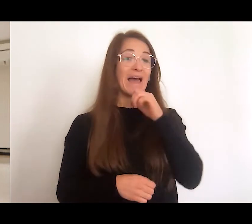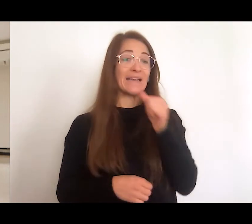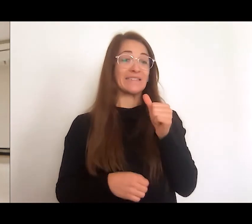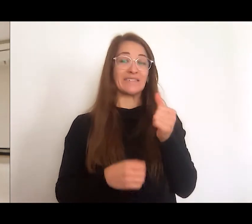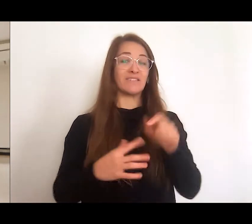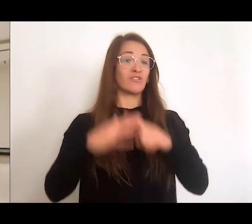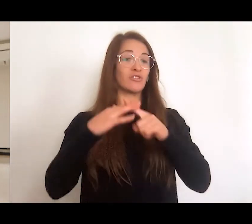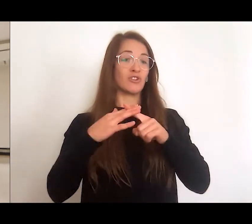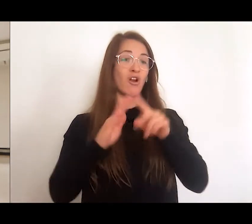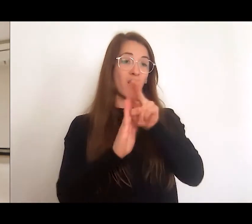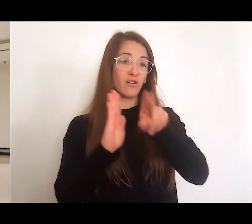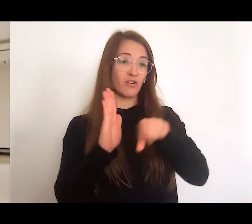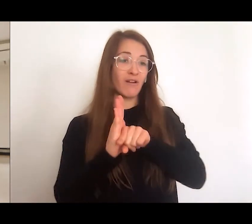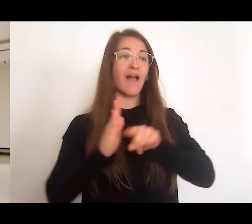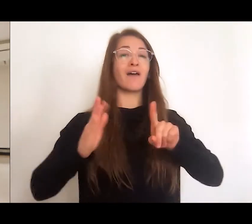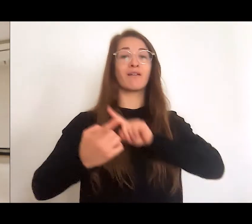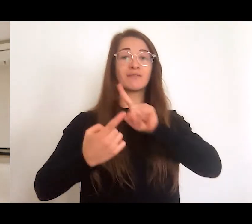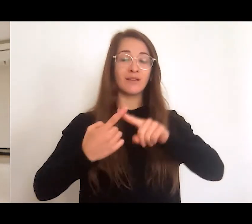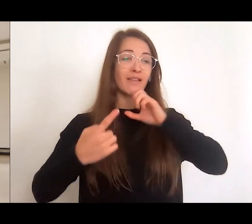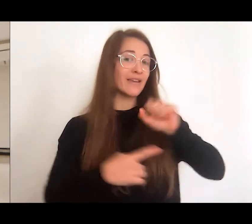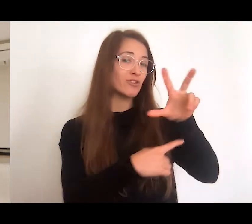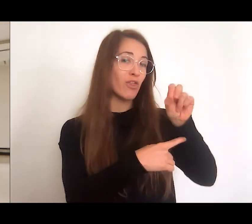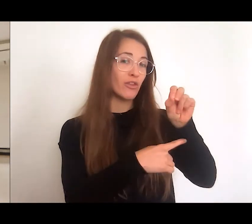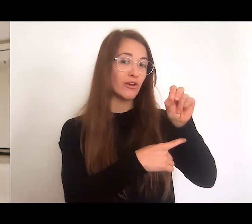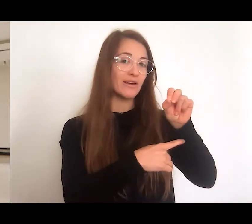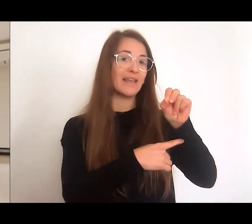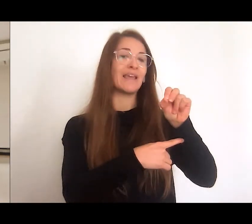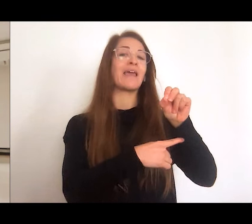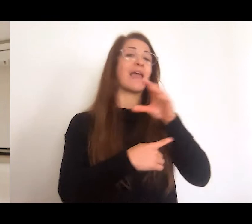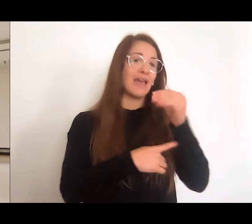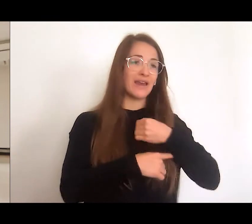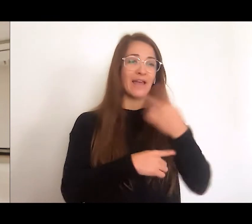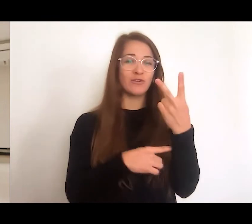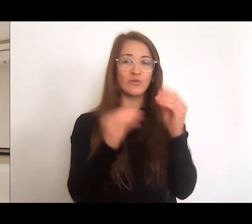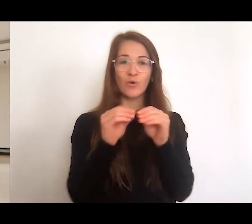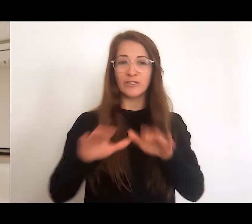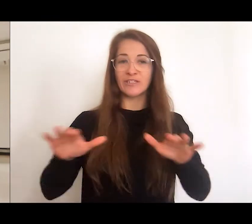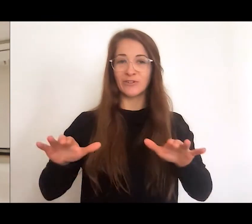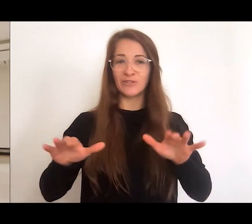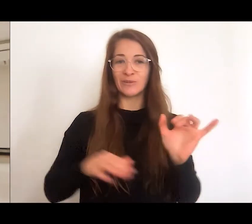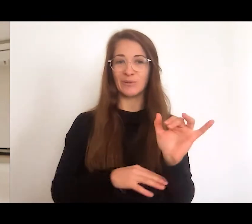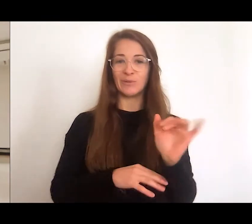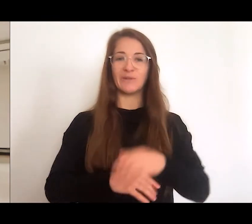AND I DIDN'T DO MY UNDER GRADUATE UNTIL I WAS 30 AND ADDITIONAL TWO CHILDREN.